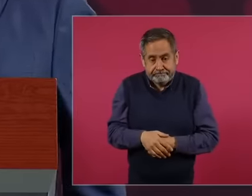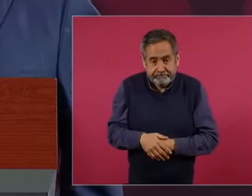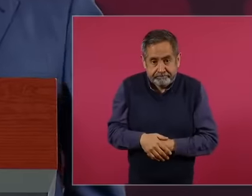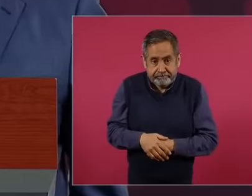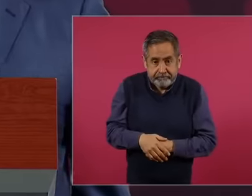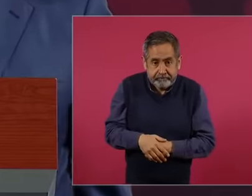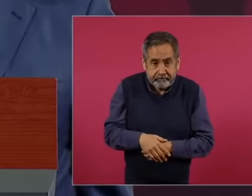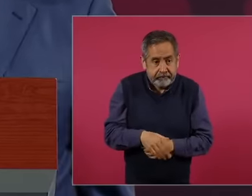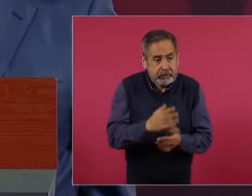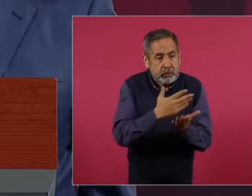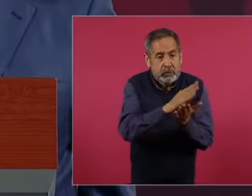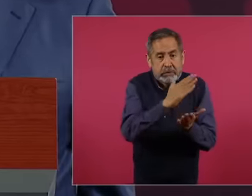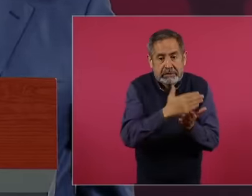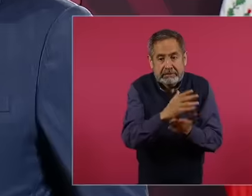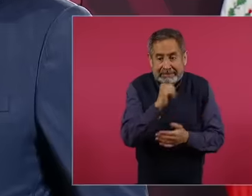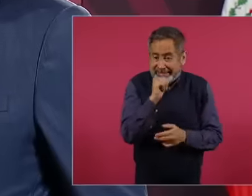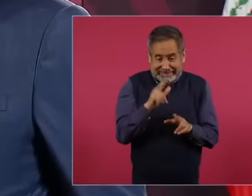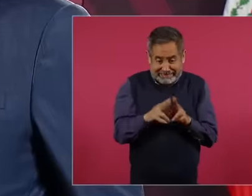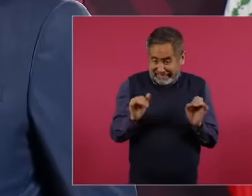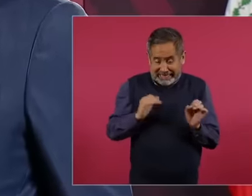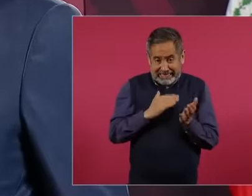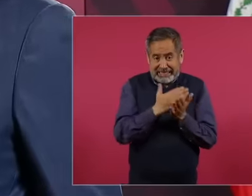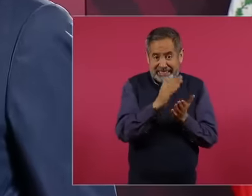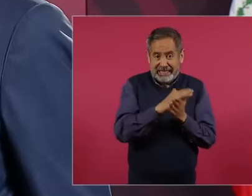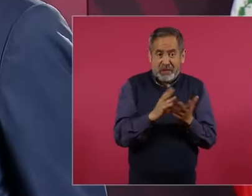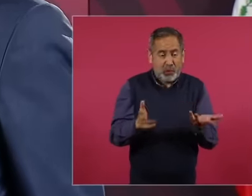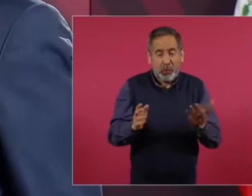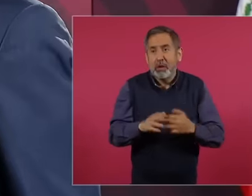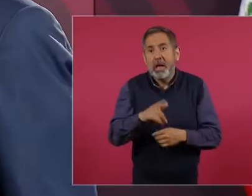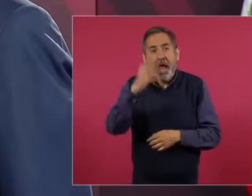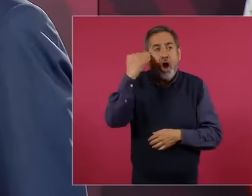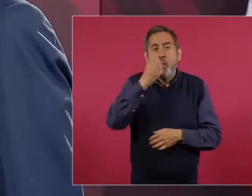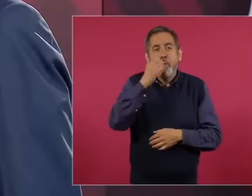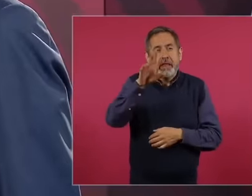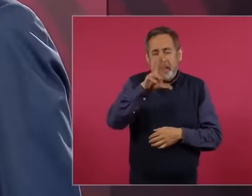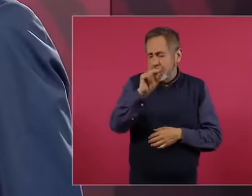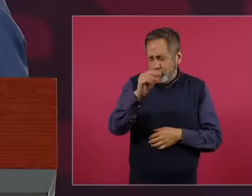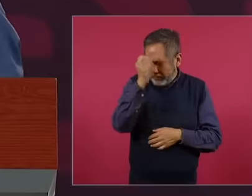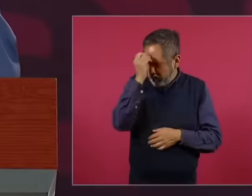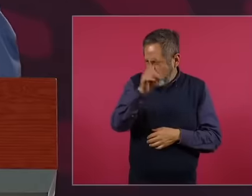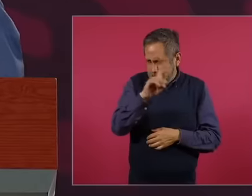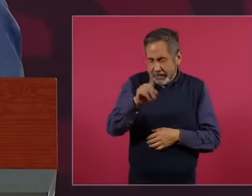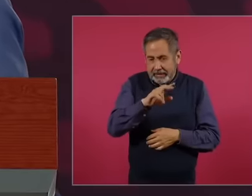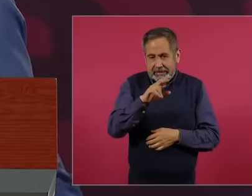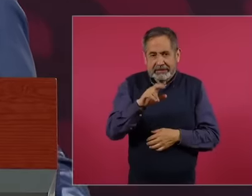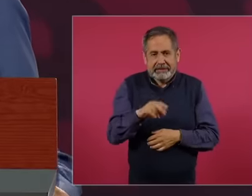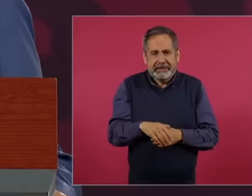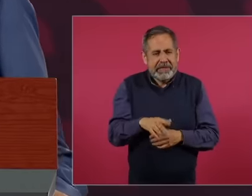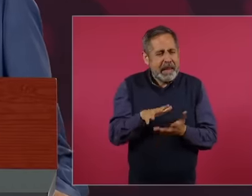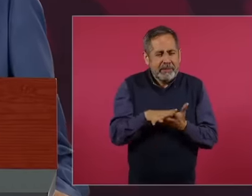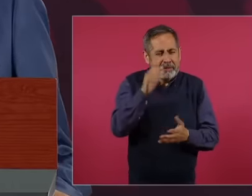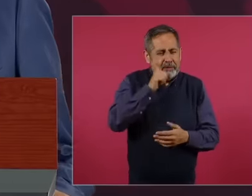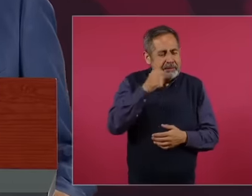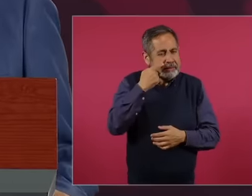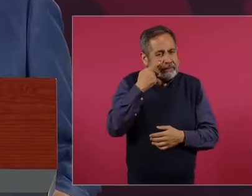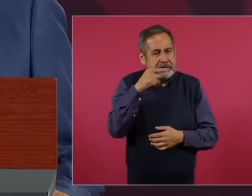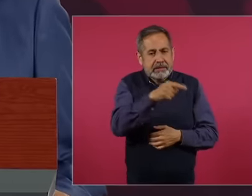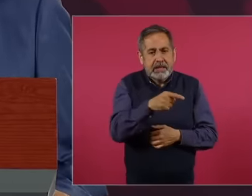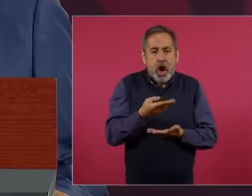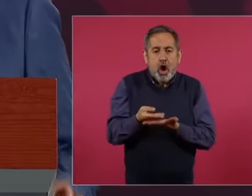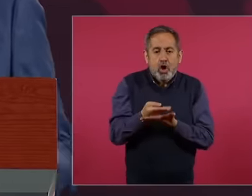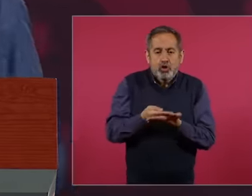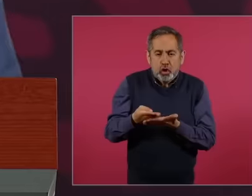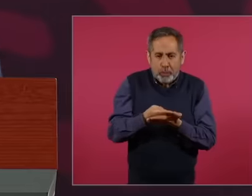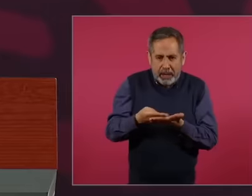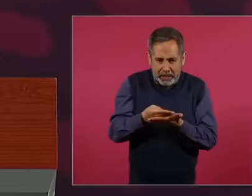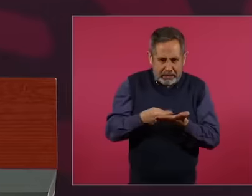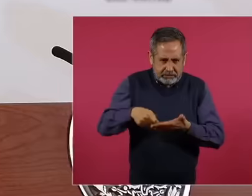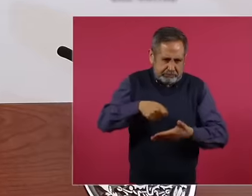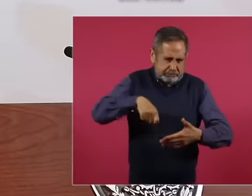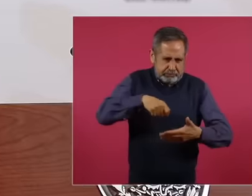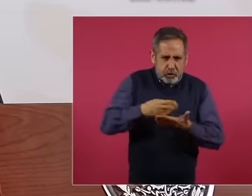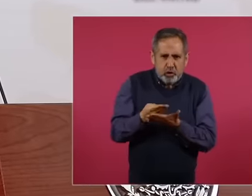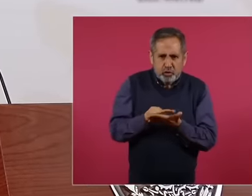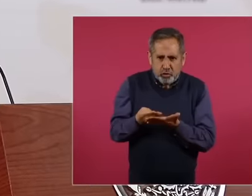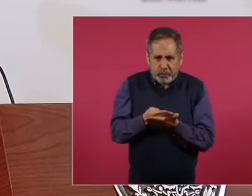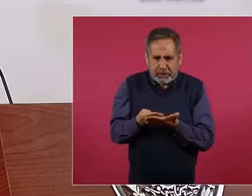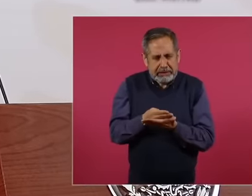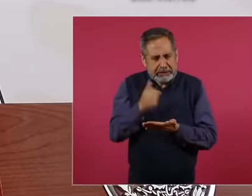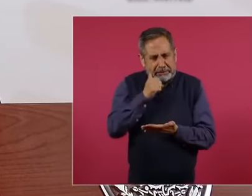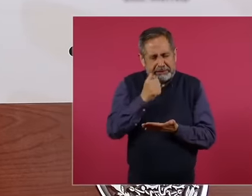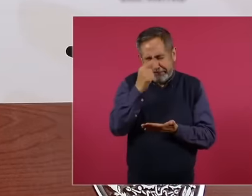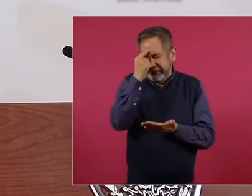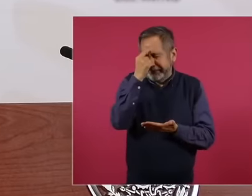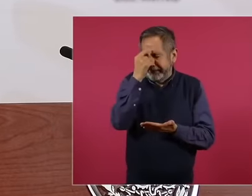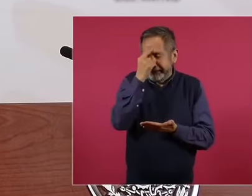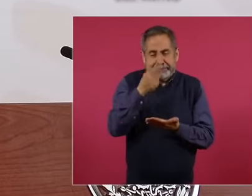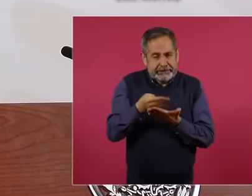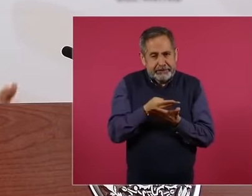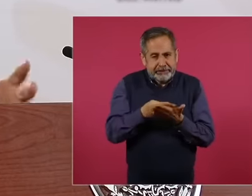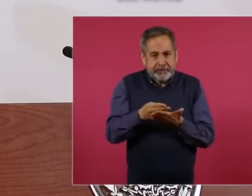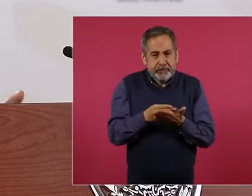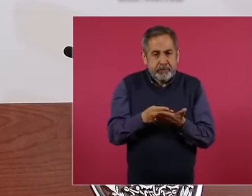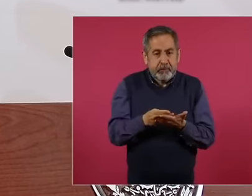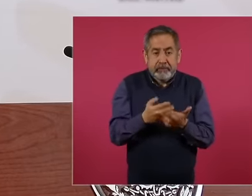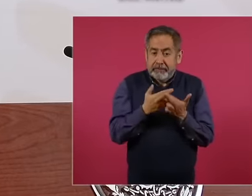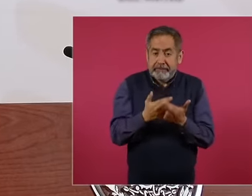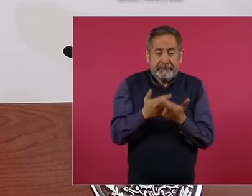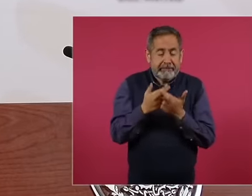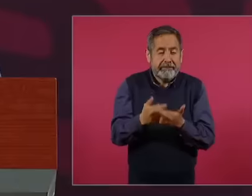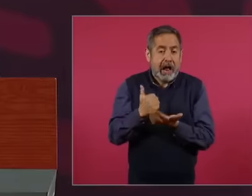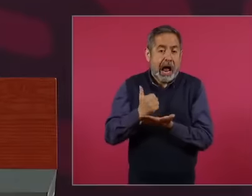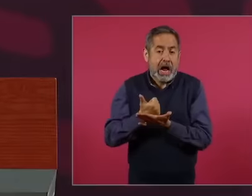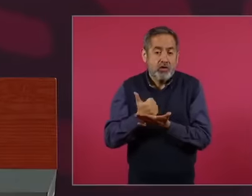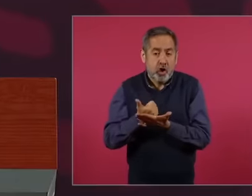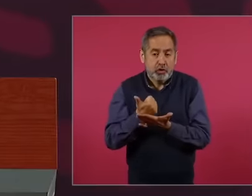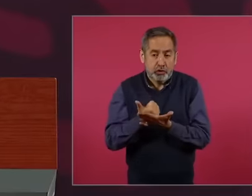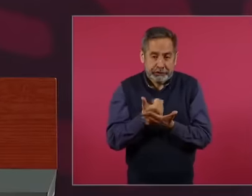pay for the food. I'm not going to forget, so generally a pasta soup this one quite rice